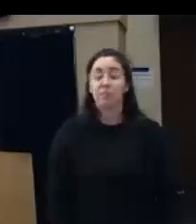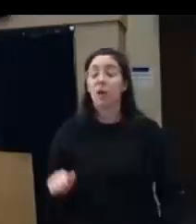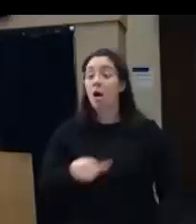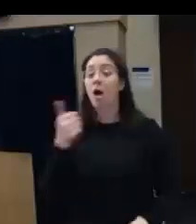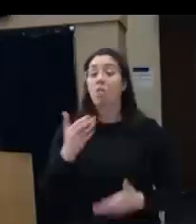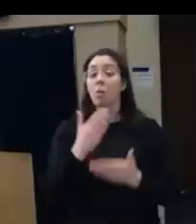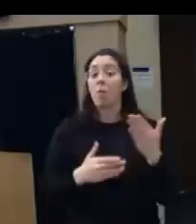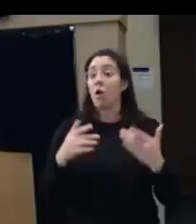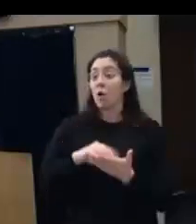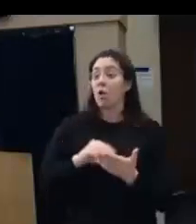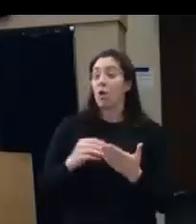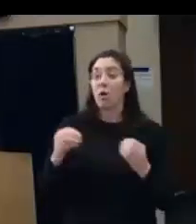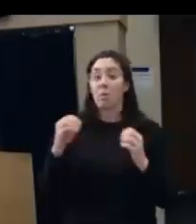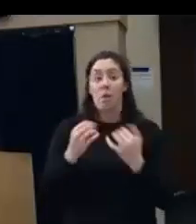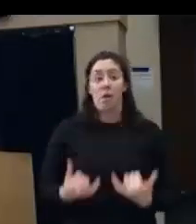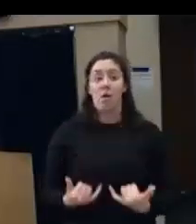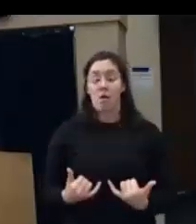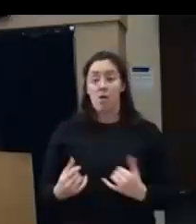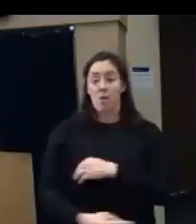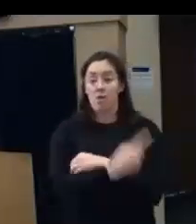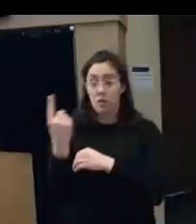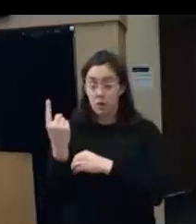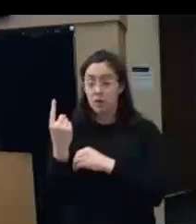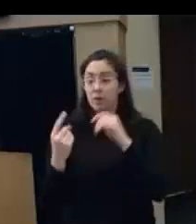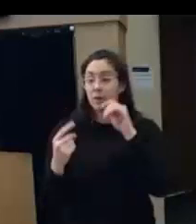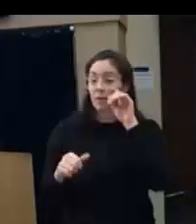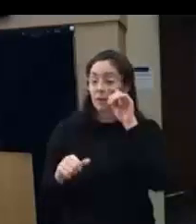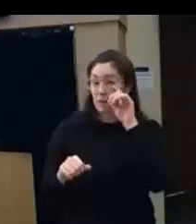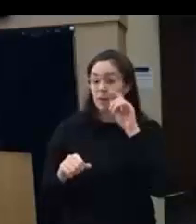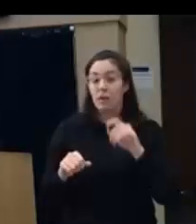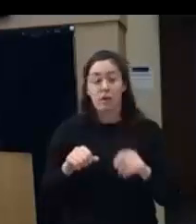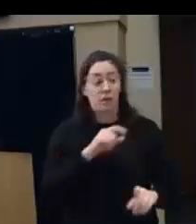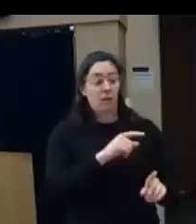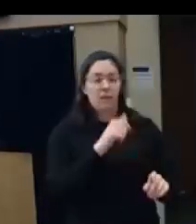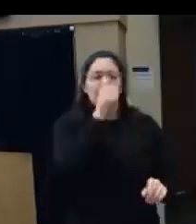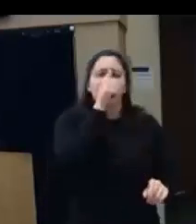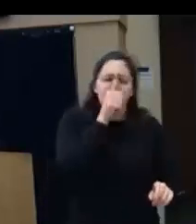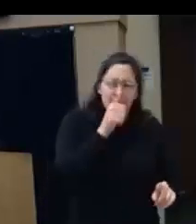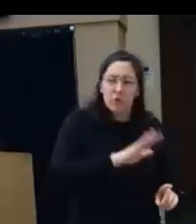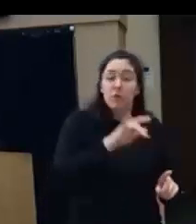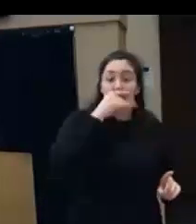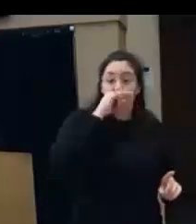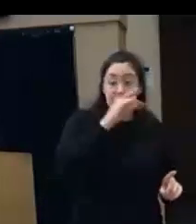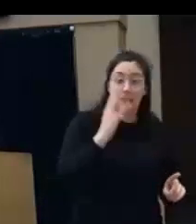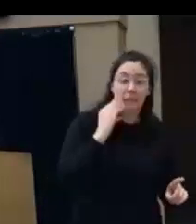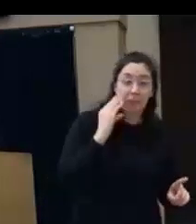we're we're learning more about now um um adverse childhood experiences and the impact um impact of